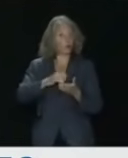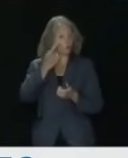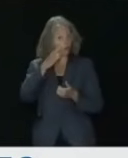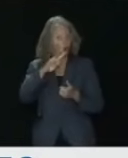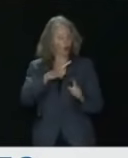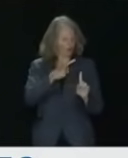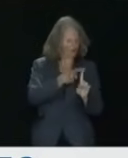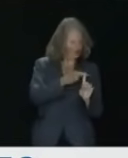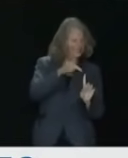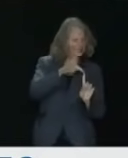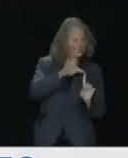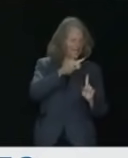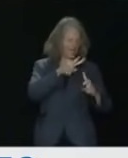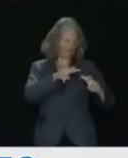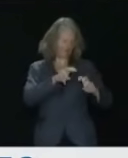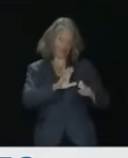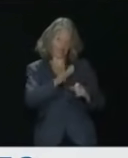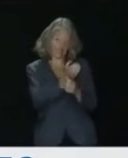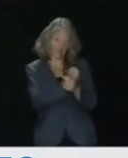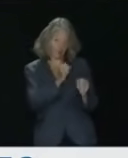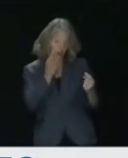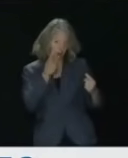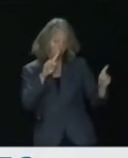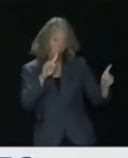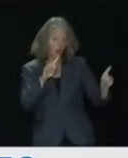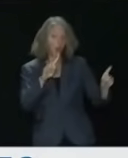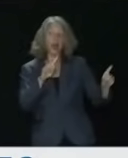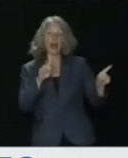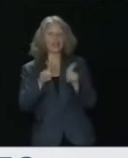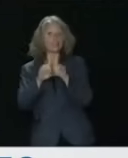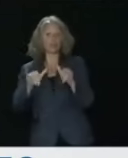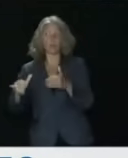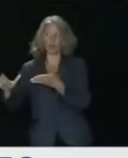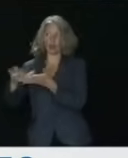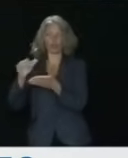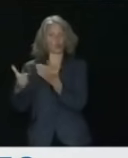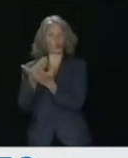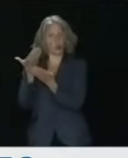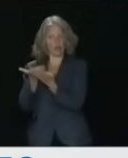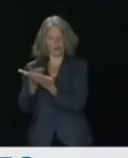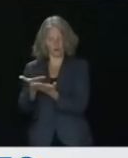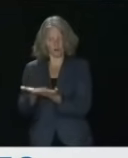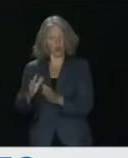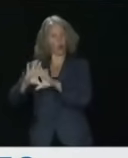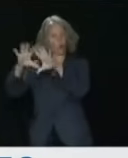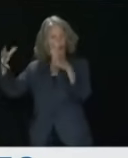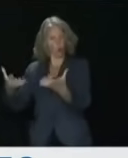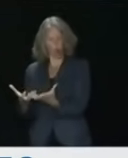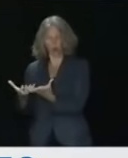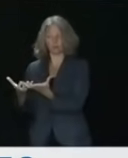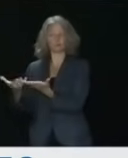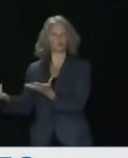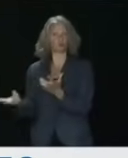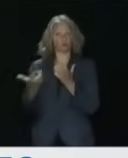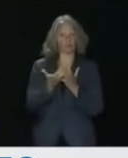TO WORKING TOGETHER TO CLOSELY MONITOR VACCINE SAFETY AND EFFECTIVENESS WHILE RAPIDLY